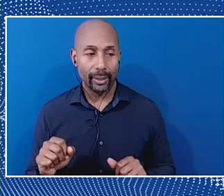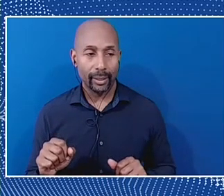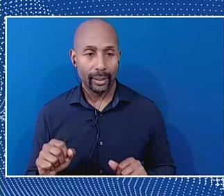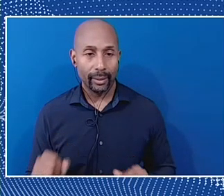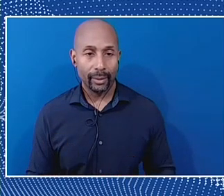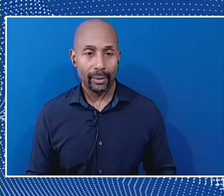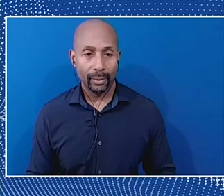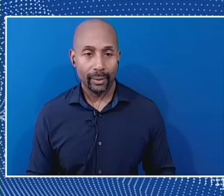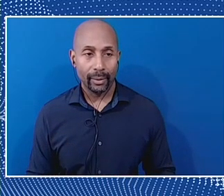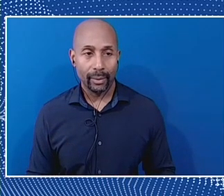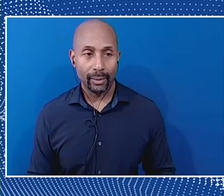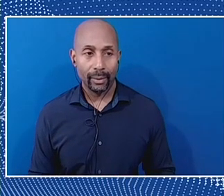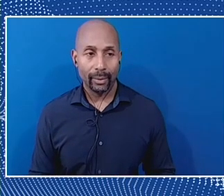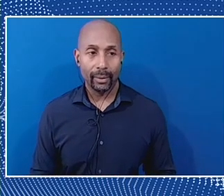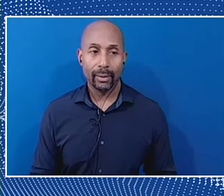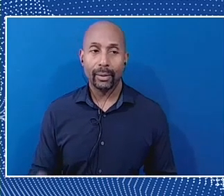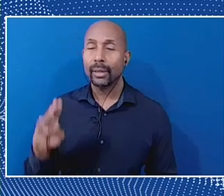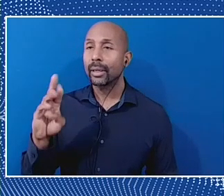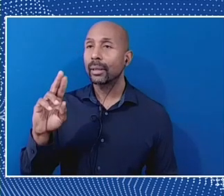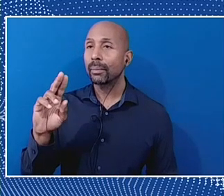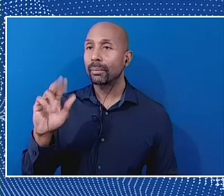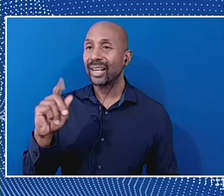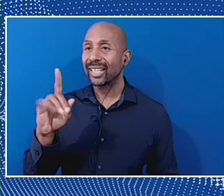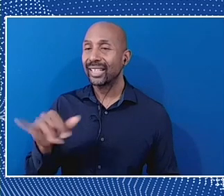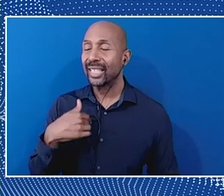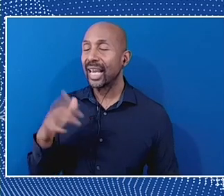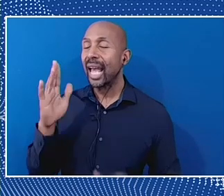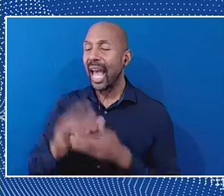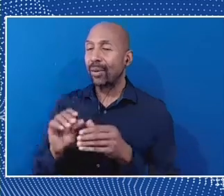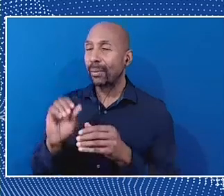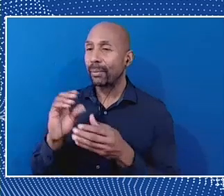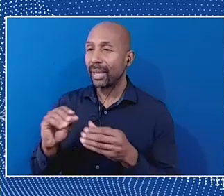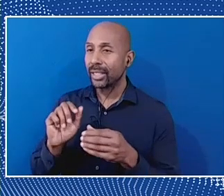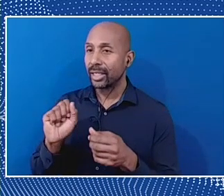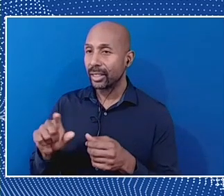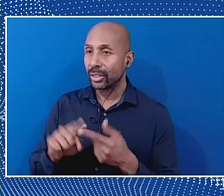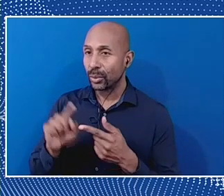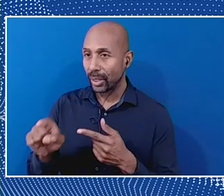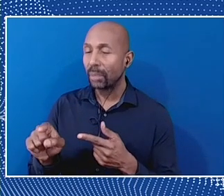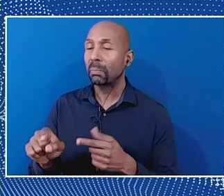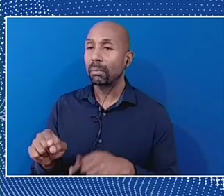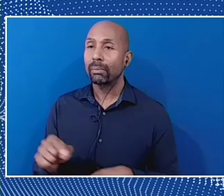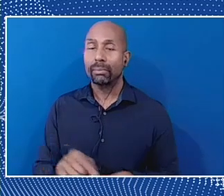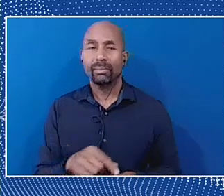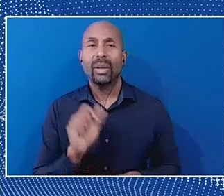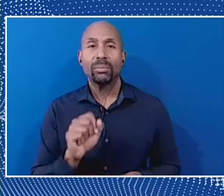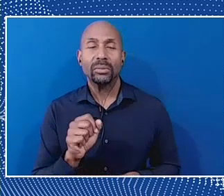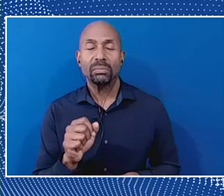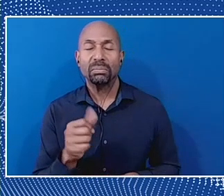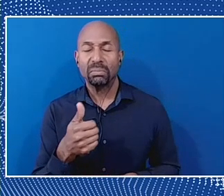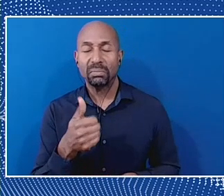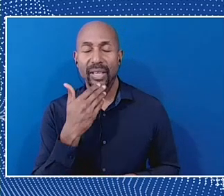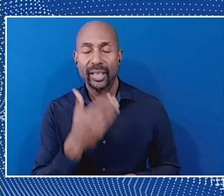I can message him while we hear from- Yeah, let's do that, Brady. Thank you. Thank you, Cindy, as well. Alright.